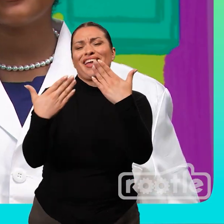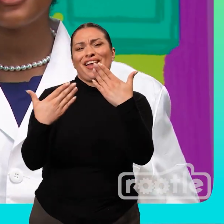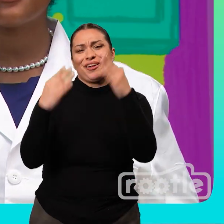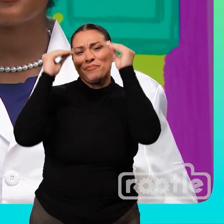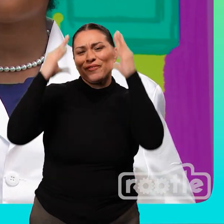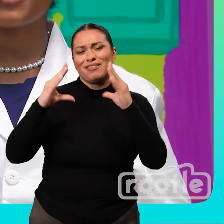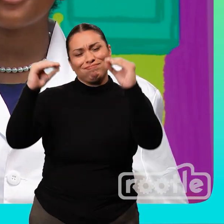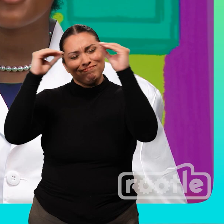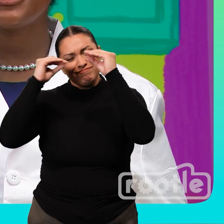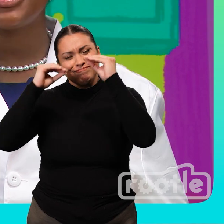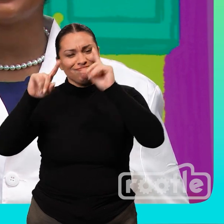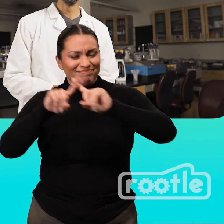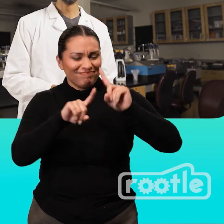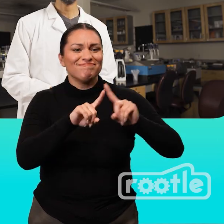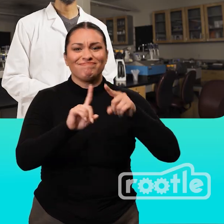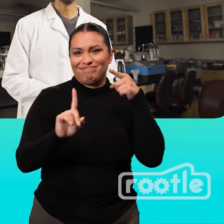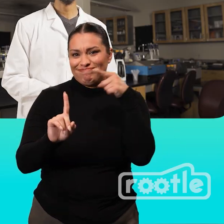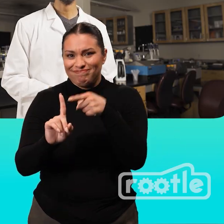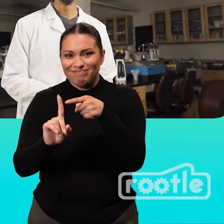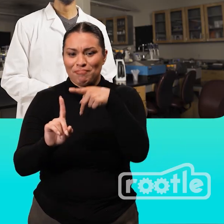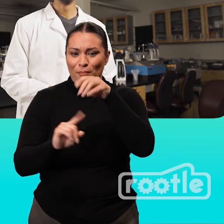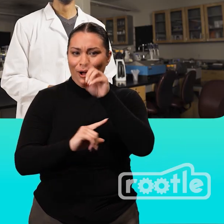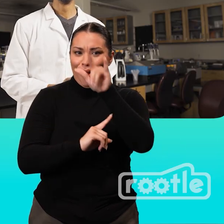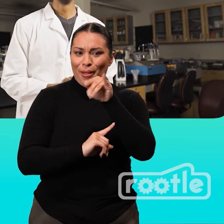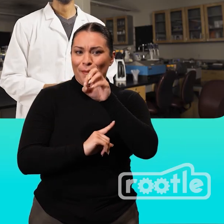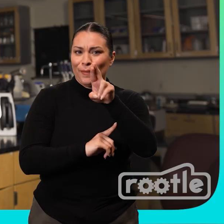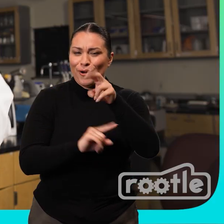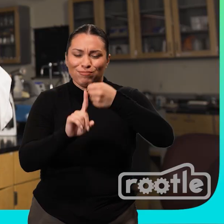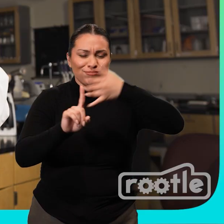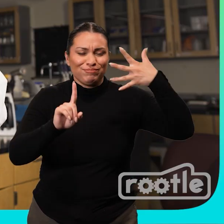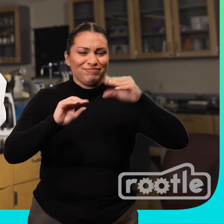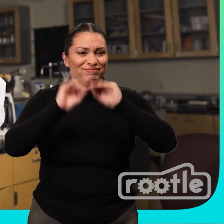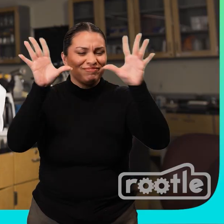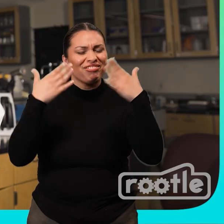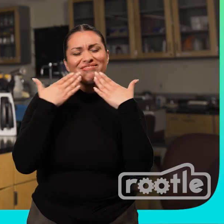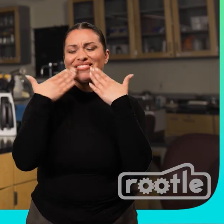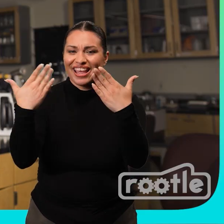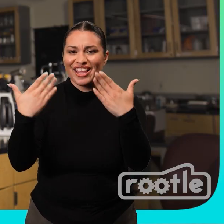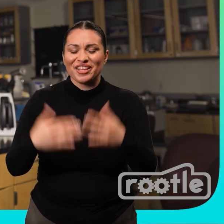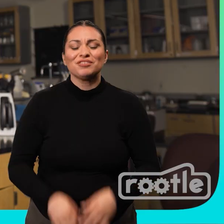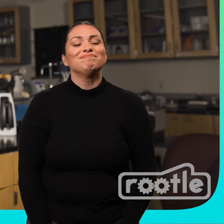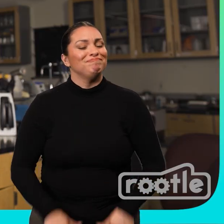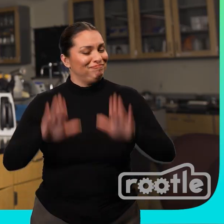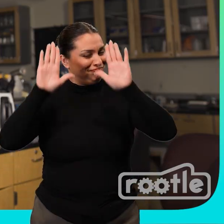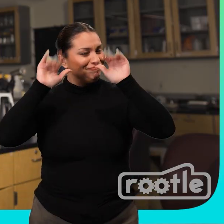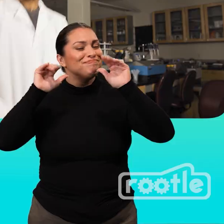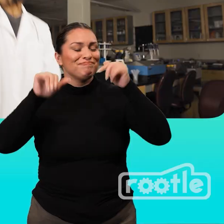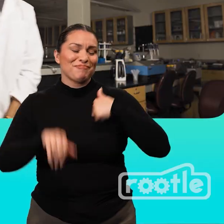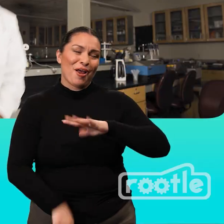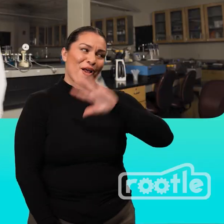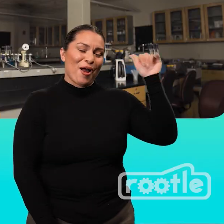You helped us answer our big question. Yeah, thank you. Glad I could help, kids. Now it's time for me to bounce.